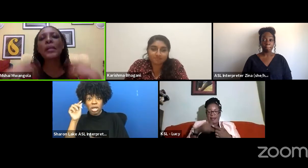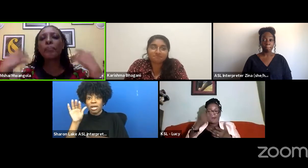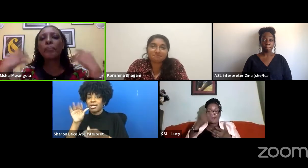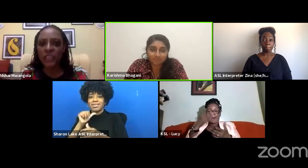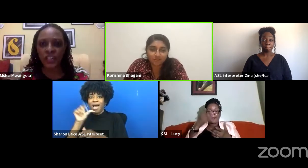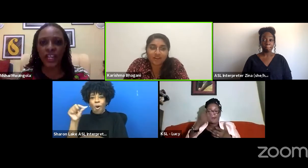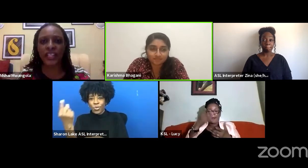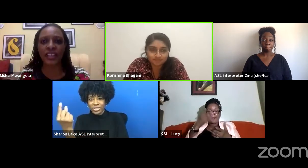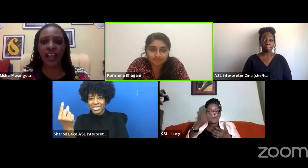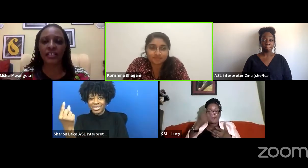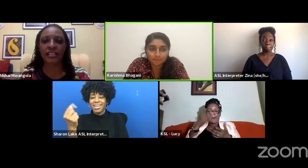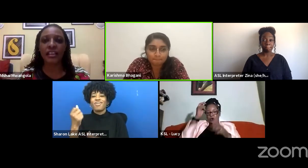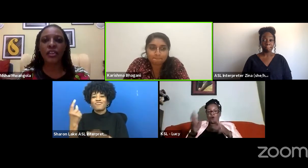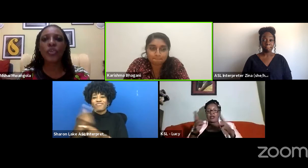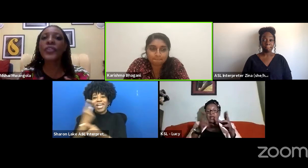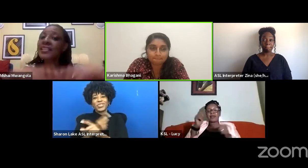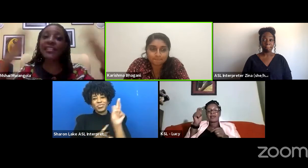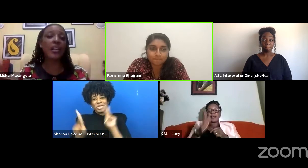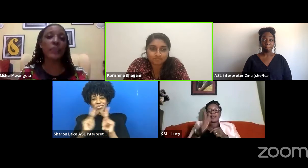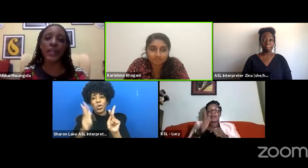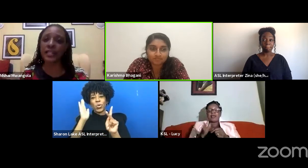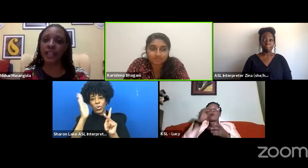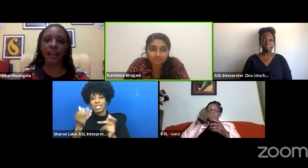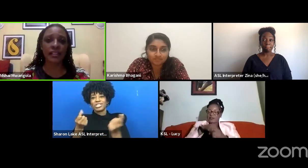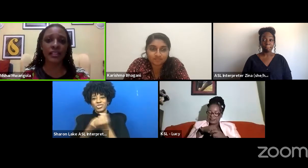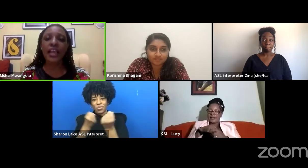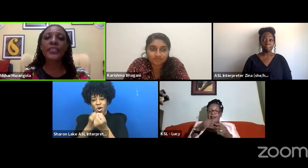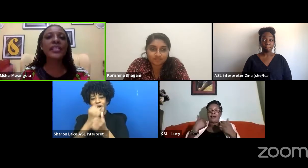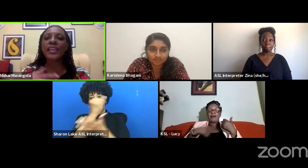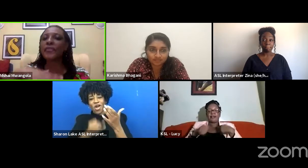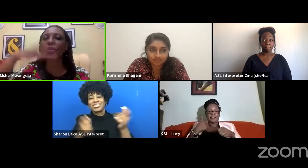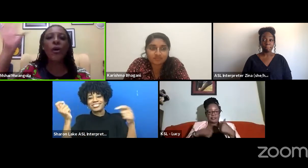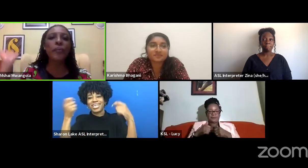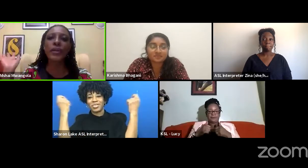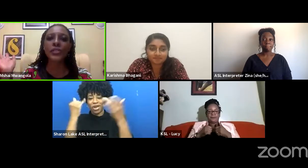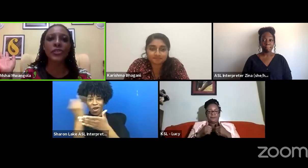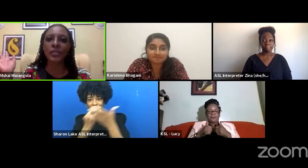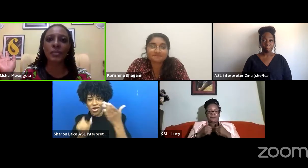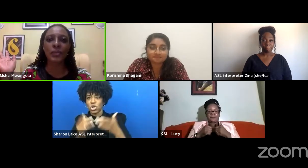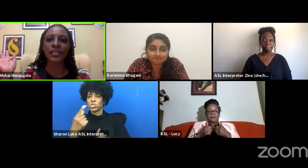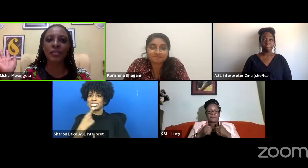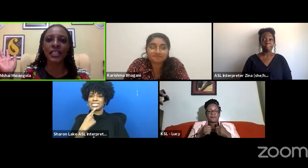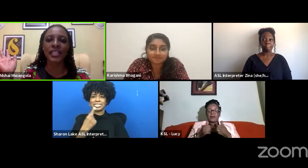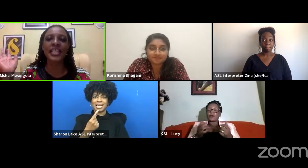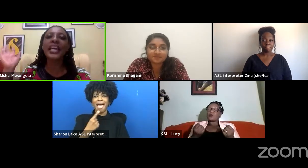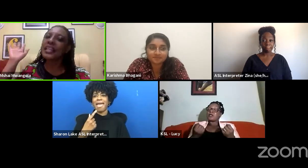they'll patronize the arts, they'll celebrate the arts. They'll say for corporate social responsibility,